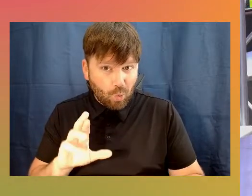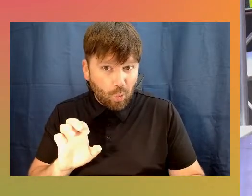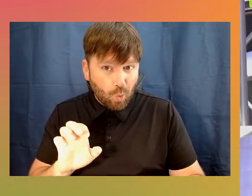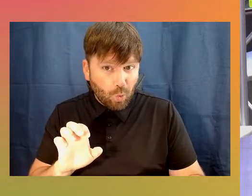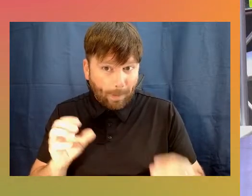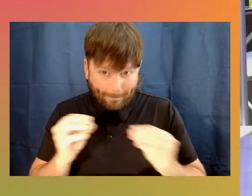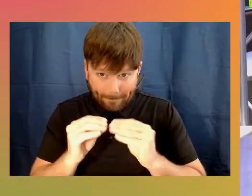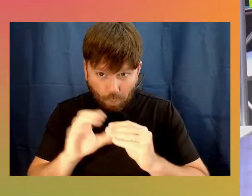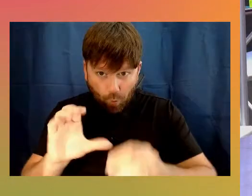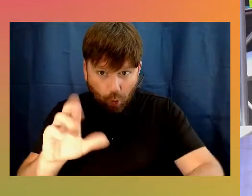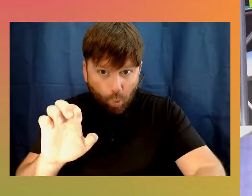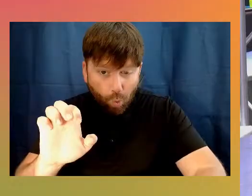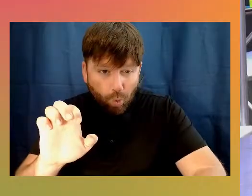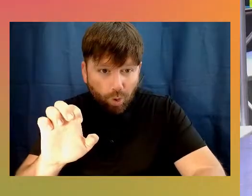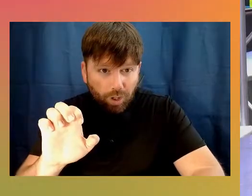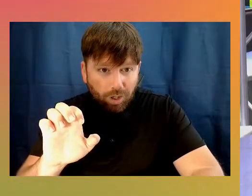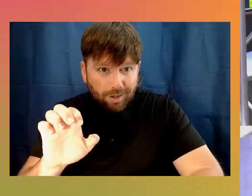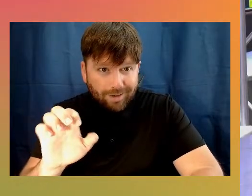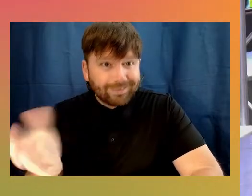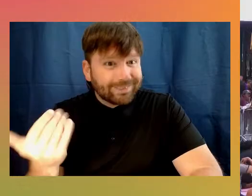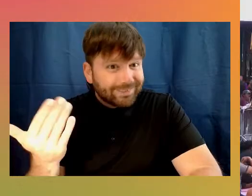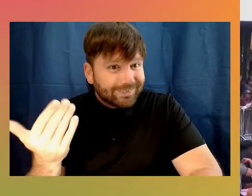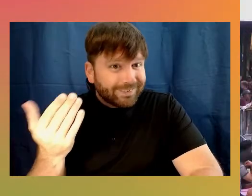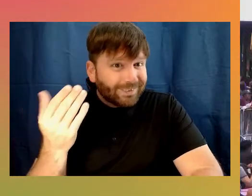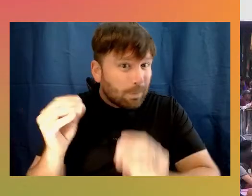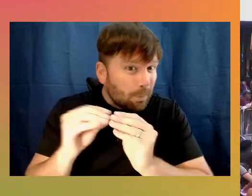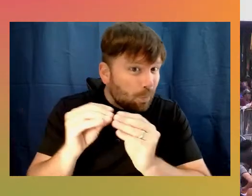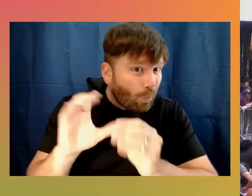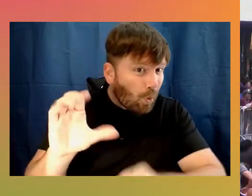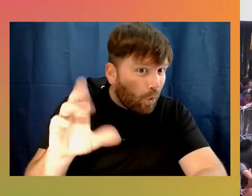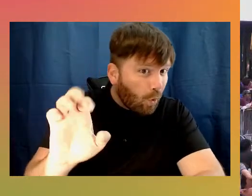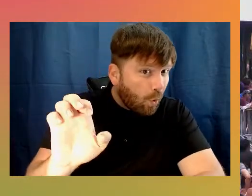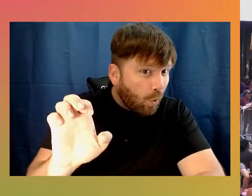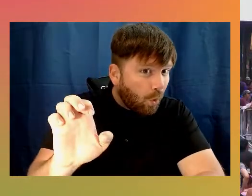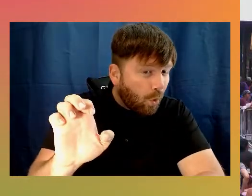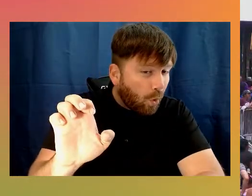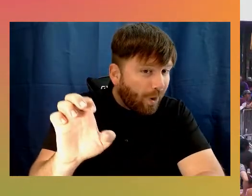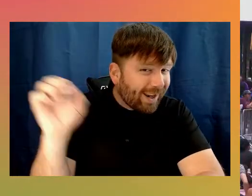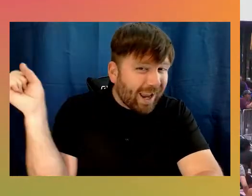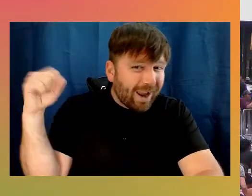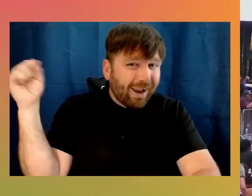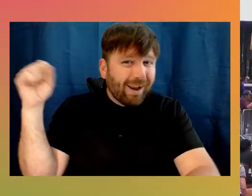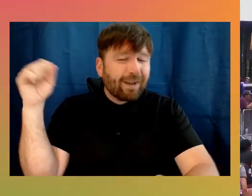GOOD. DO YOU HATE ME? TOO MUCH CORE? NO. SHOULD WE DO A LITTLE MORE?